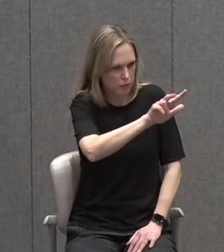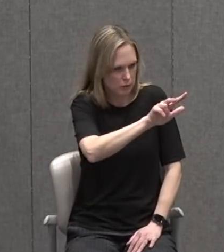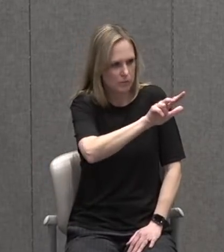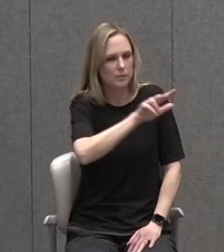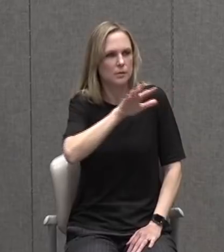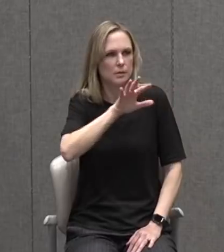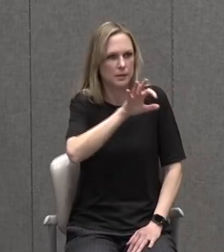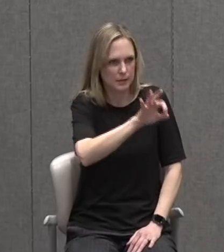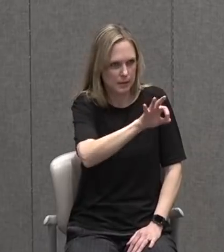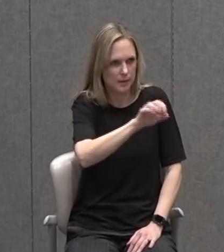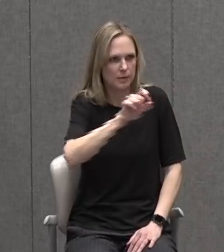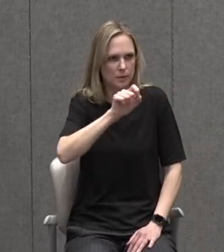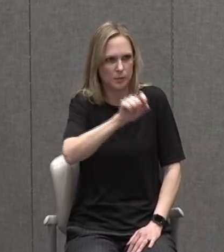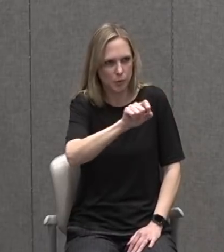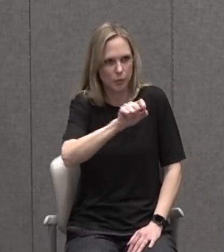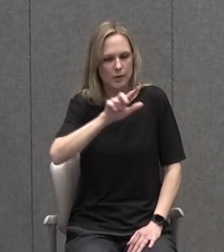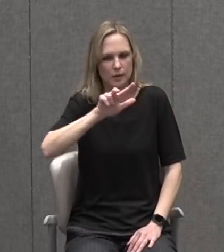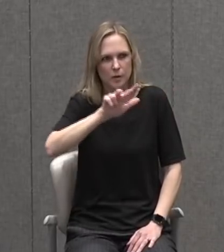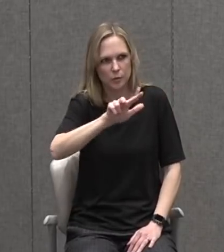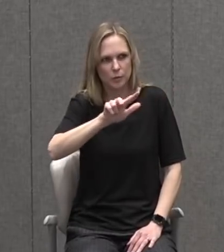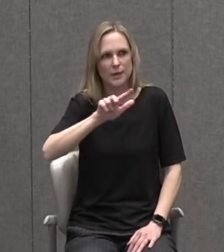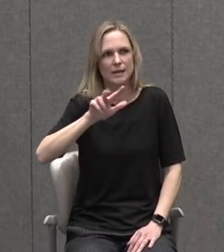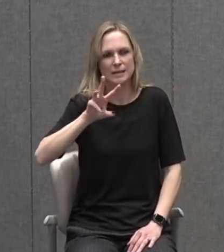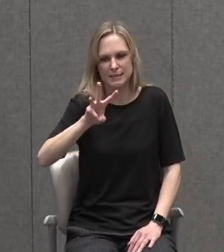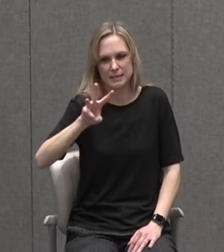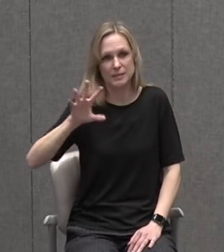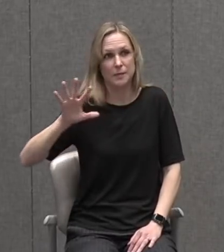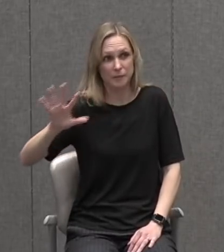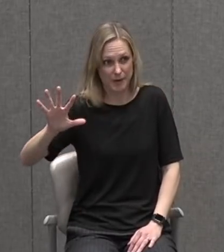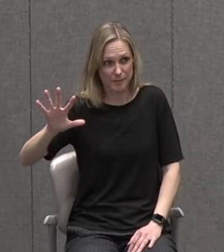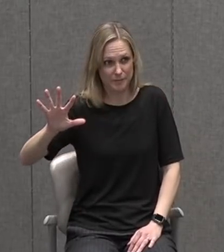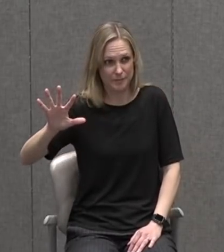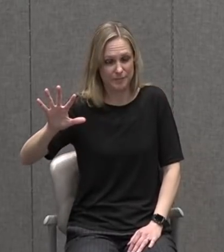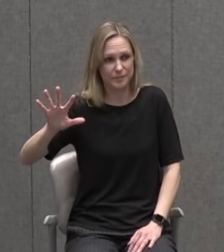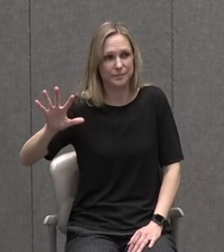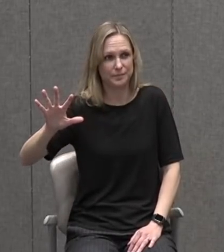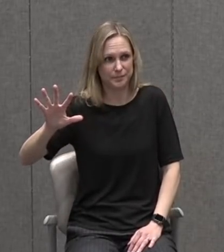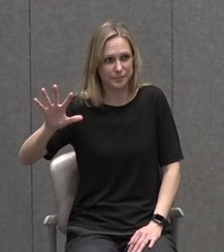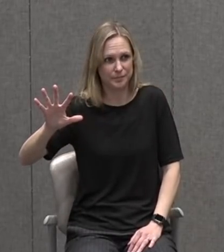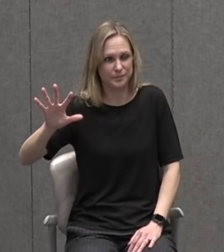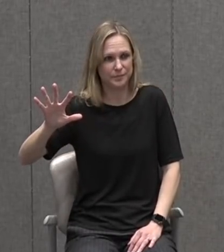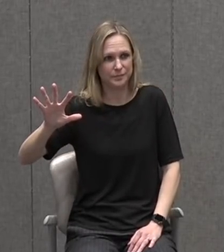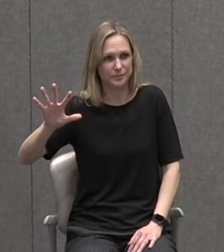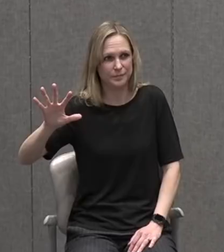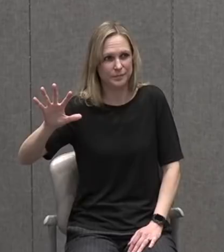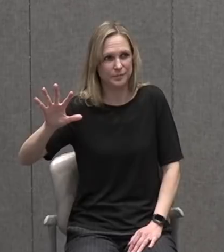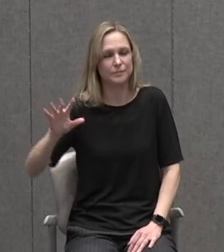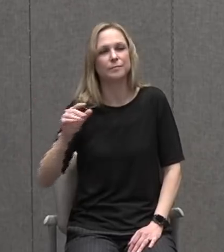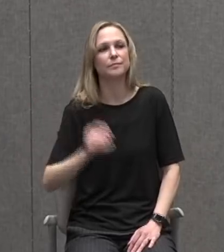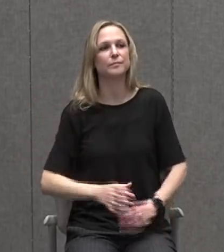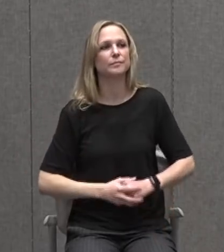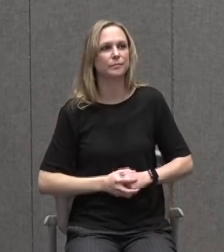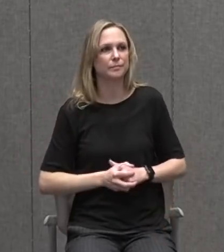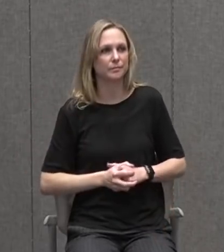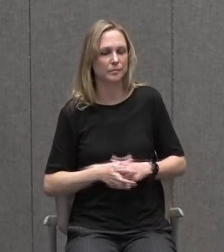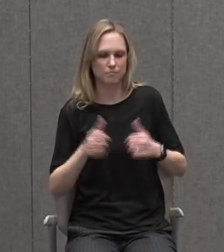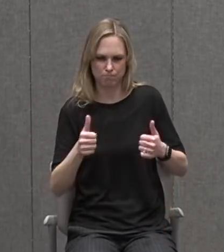that a six, and we still have the same old five. So 39.365, good job.